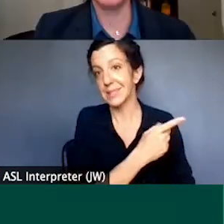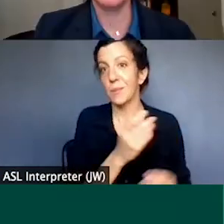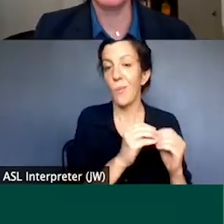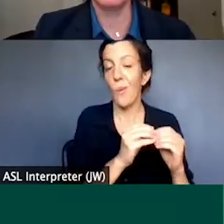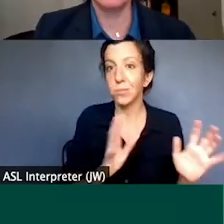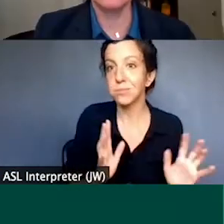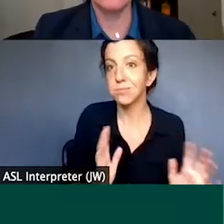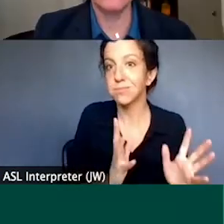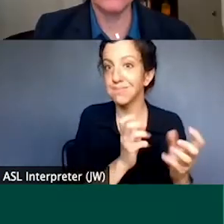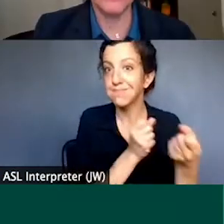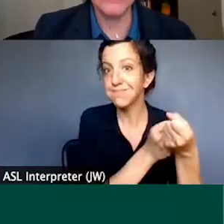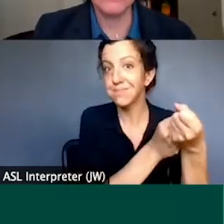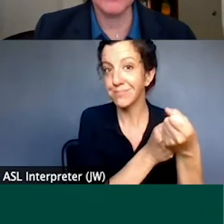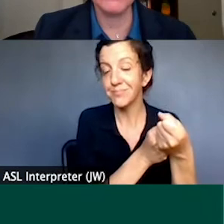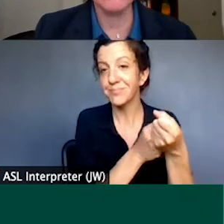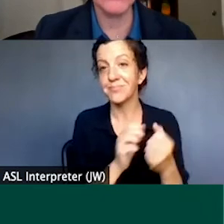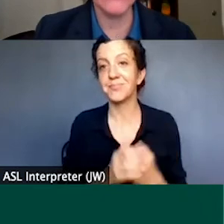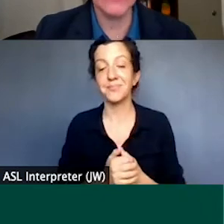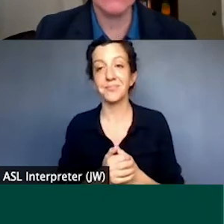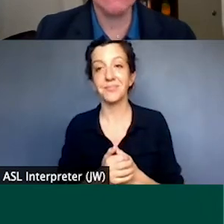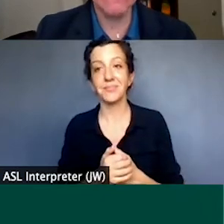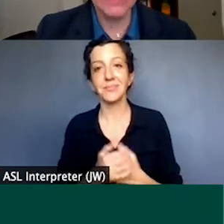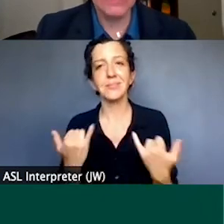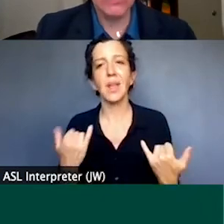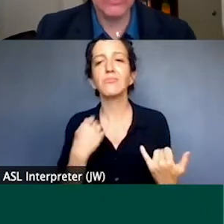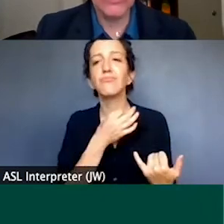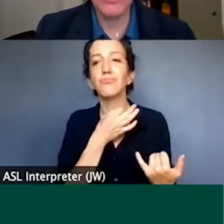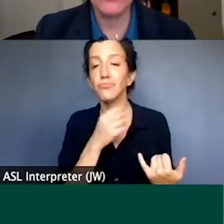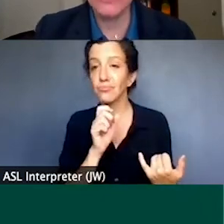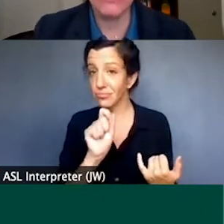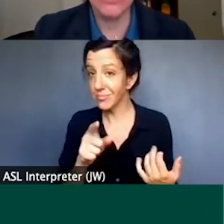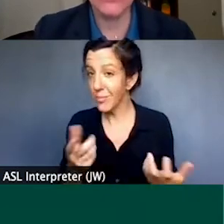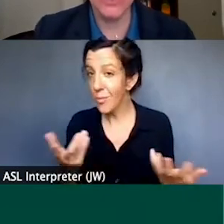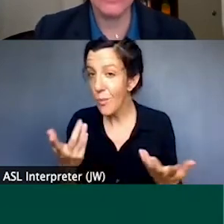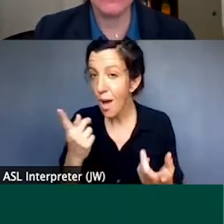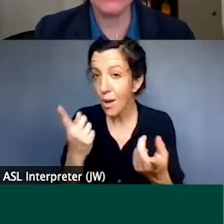So essentially, yes, but not with quotas. Quotas are not allowed.